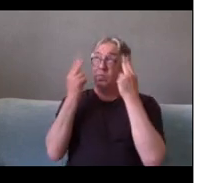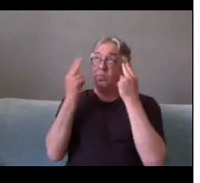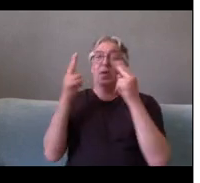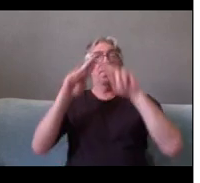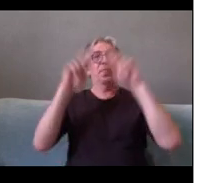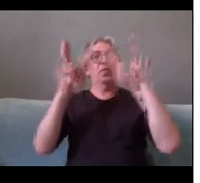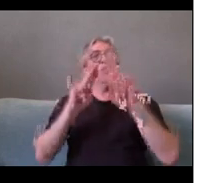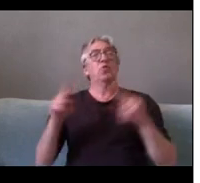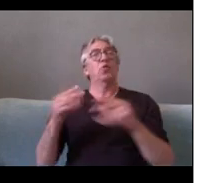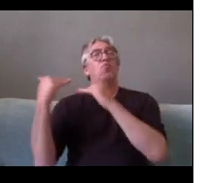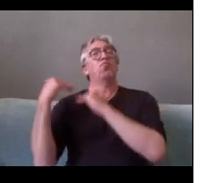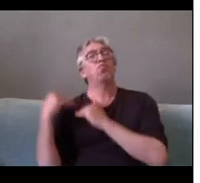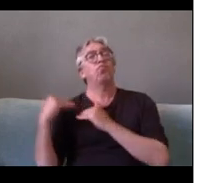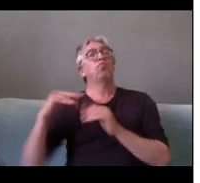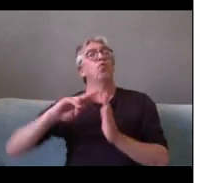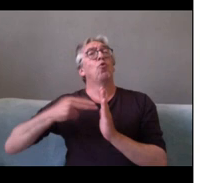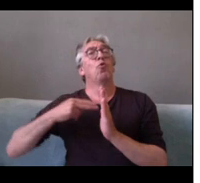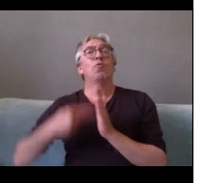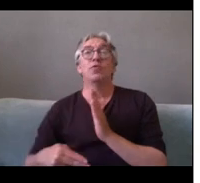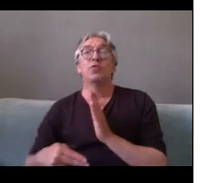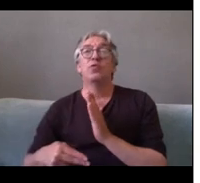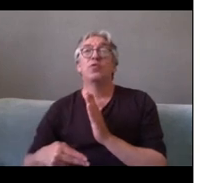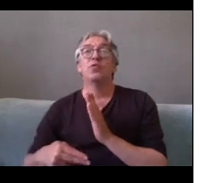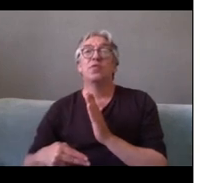And this document is going to the empowerment of PWDs.